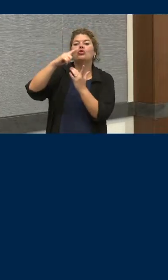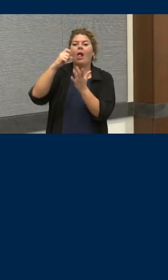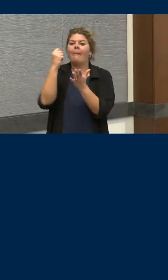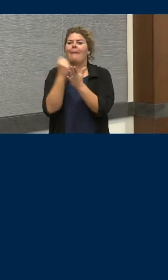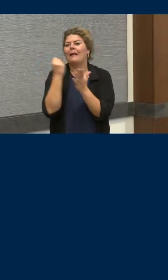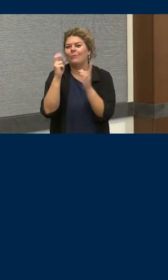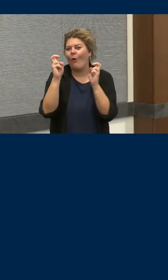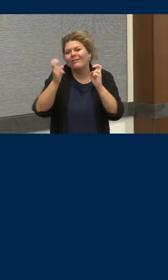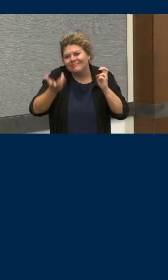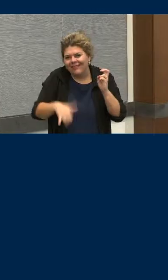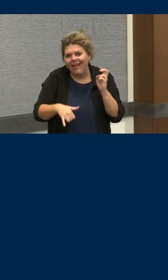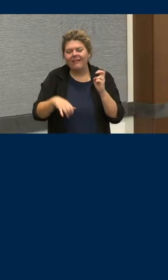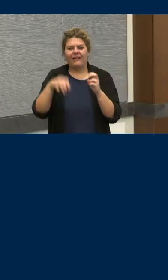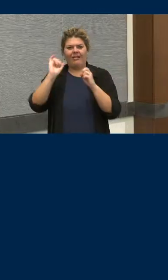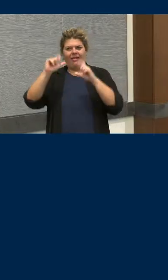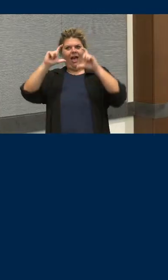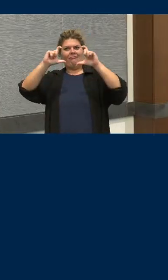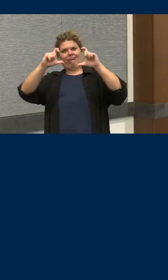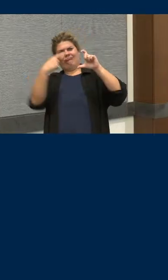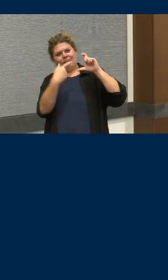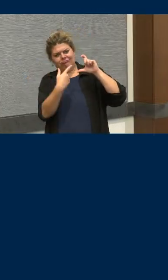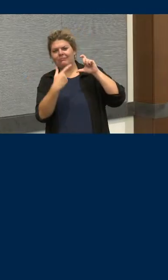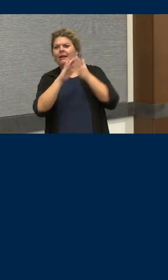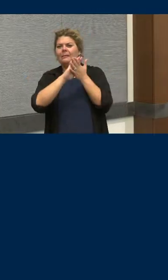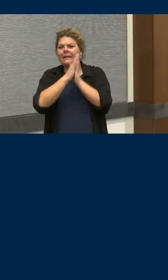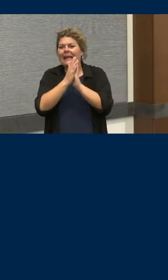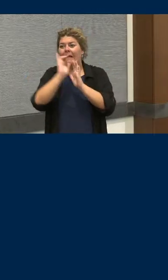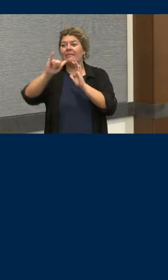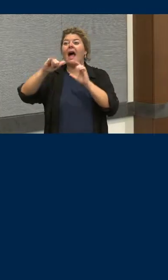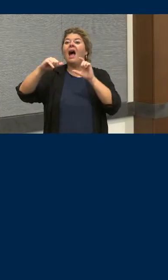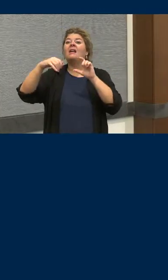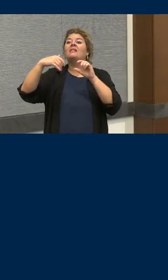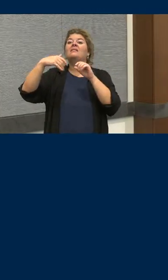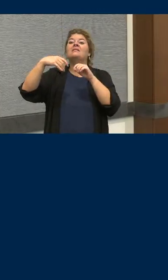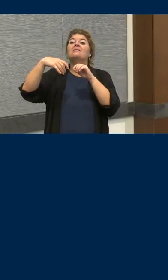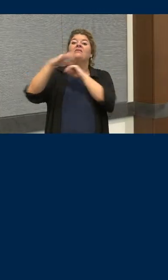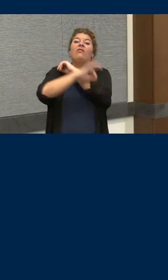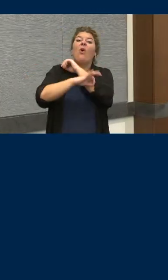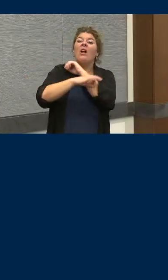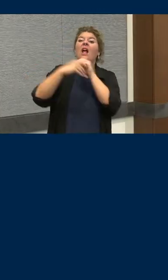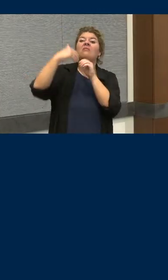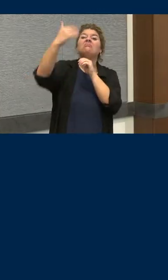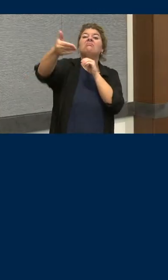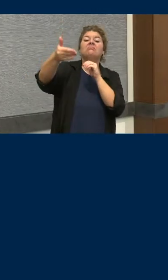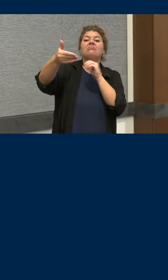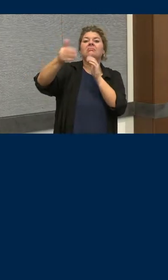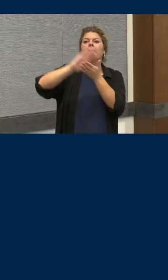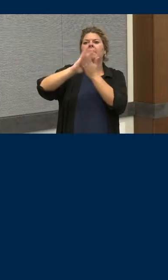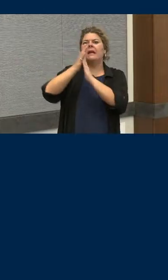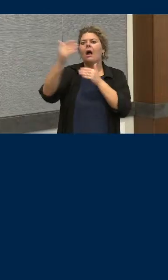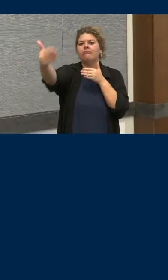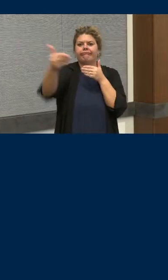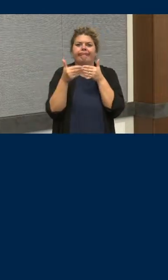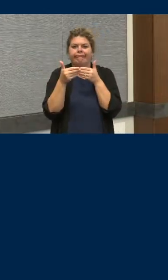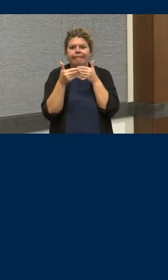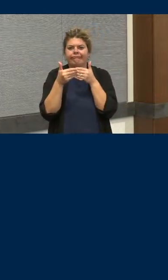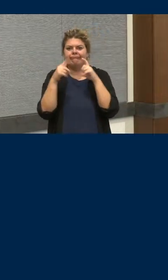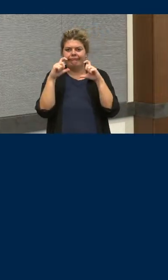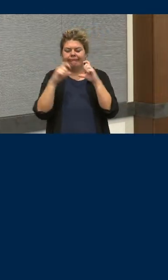familiar and foreign alike. Robert Frank was arrested in